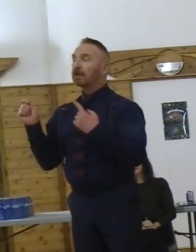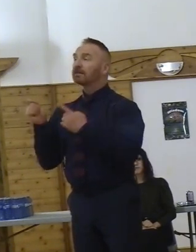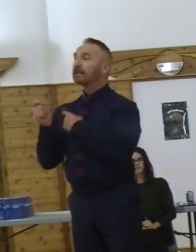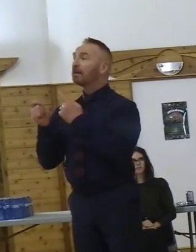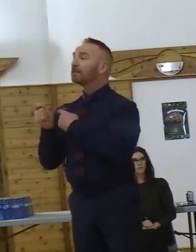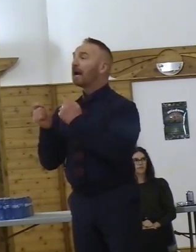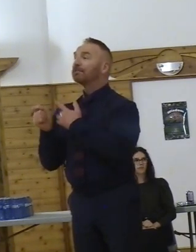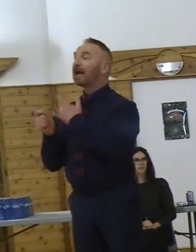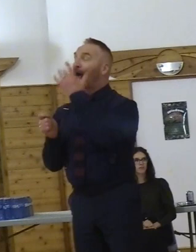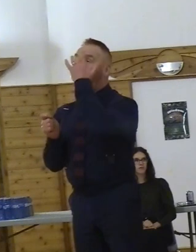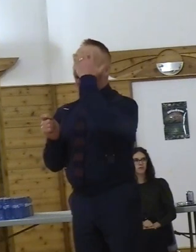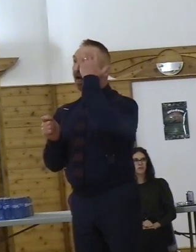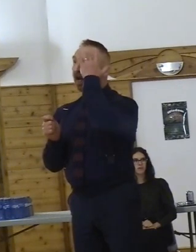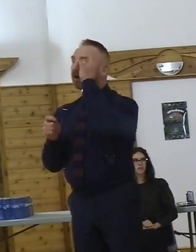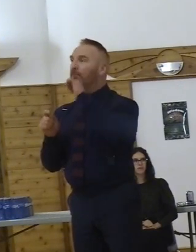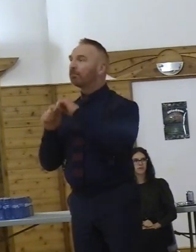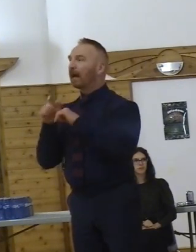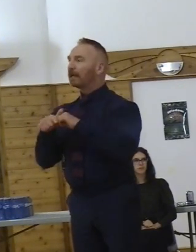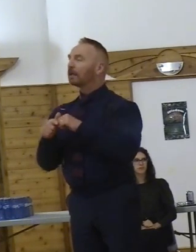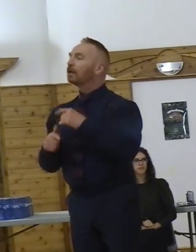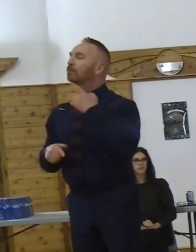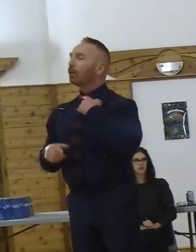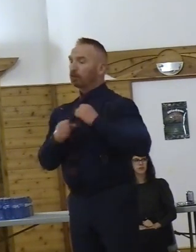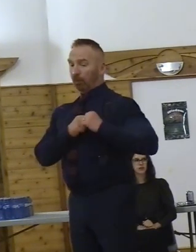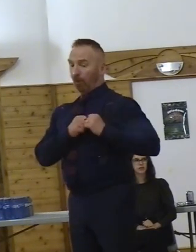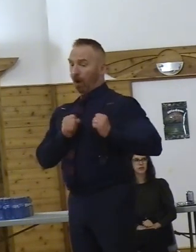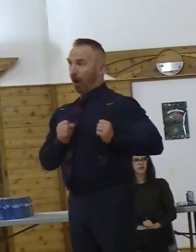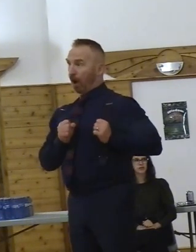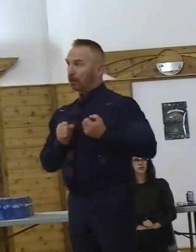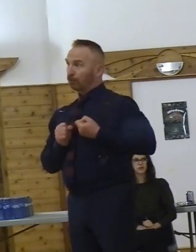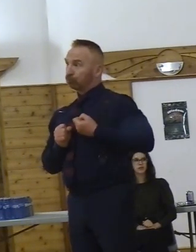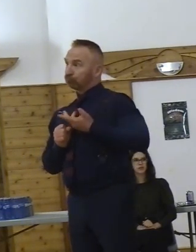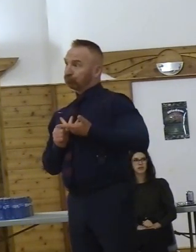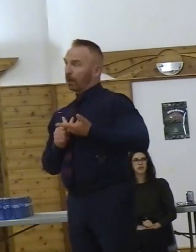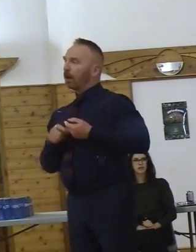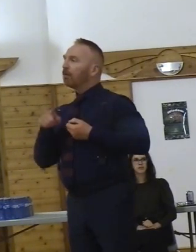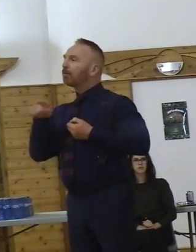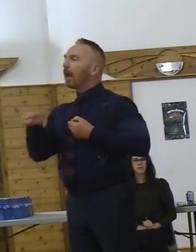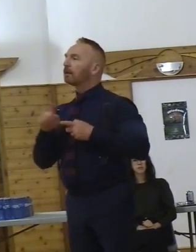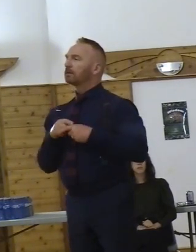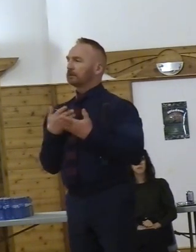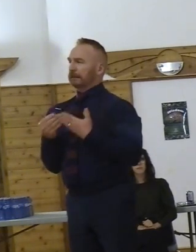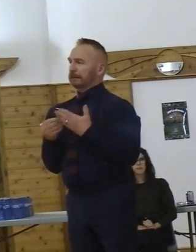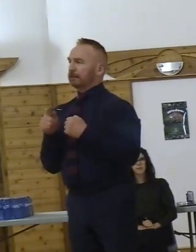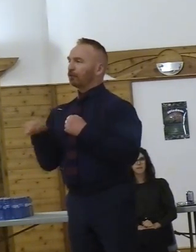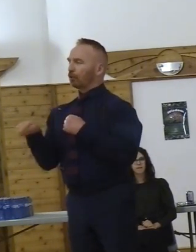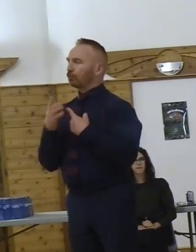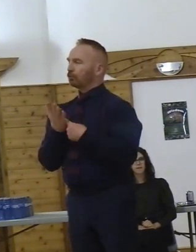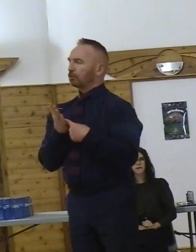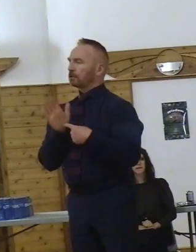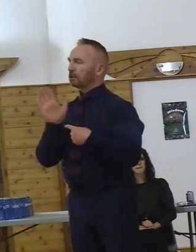Because when you speak from the heart, it's easy for you to say what it is you need to say.